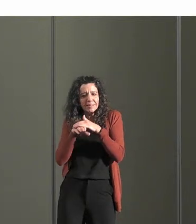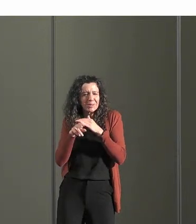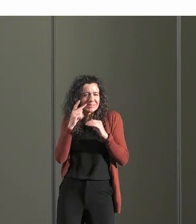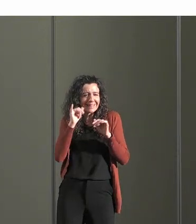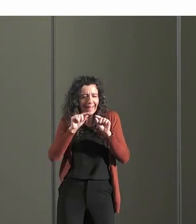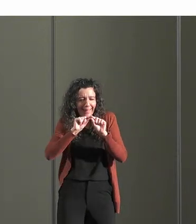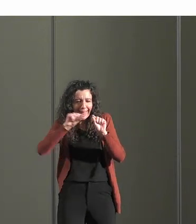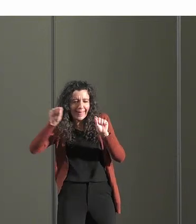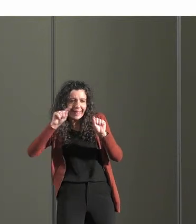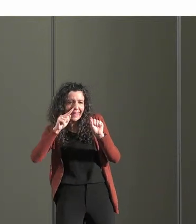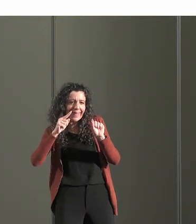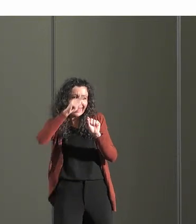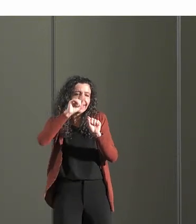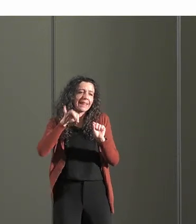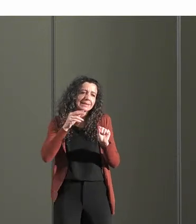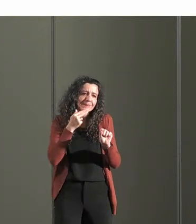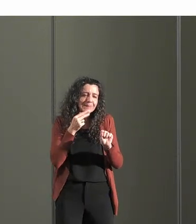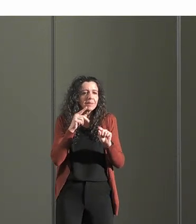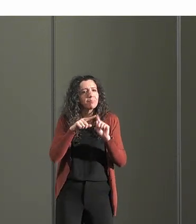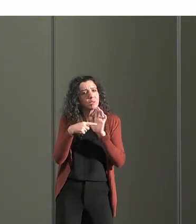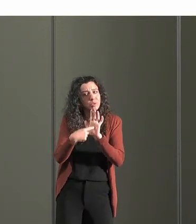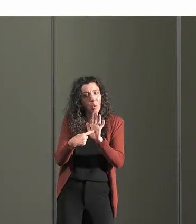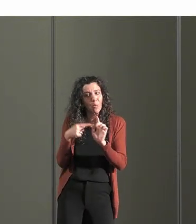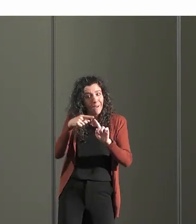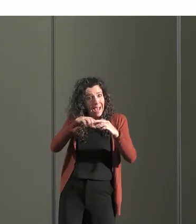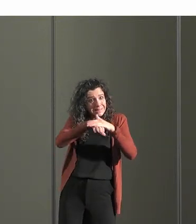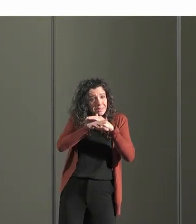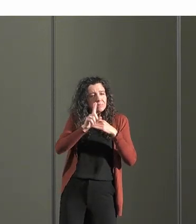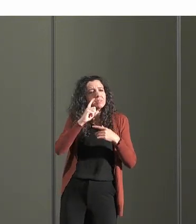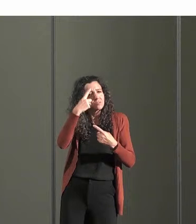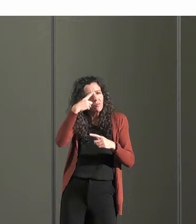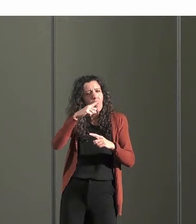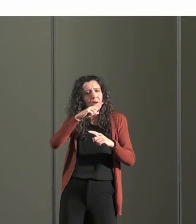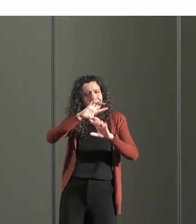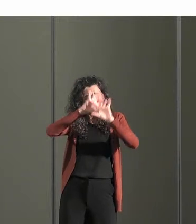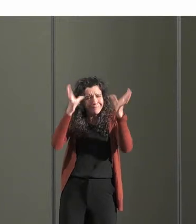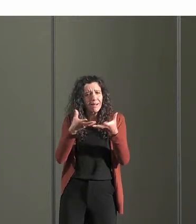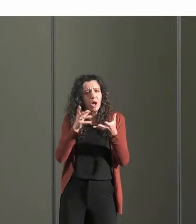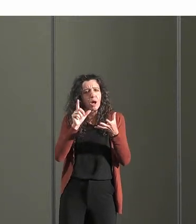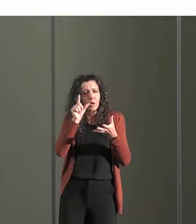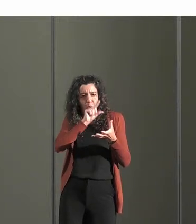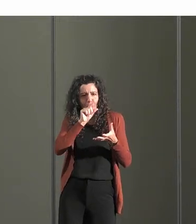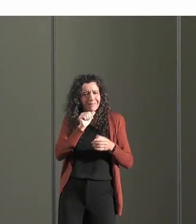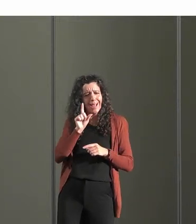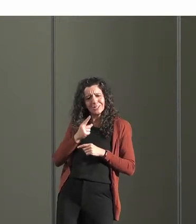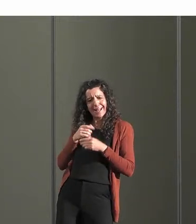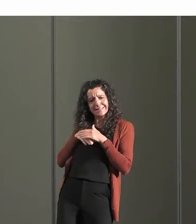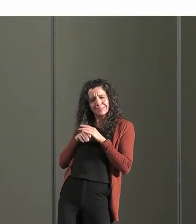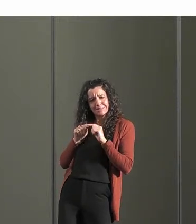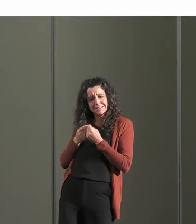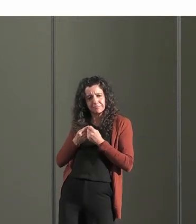the word accessible is in there call out on the slide. The script font is cute. Let us know this is key to what Google